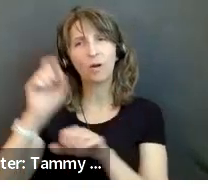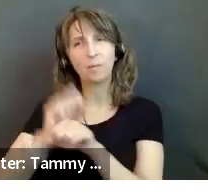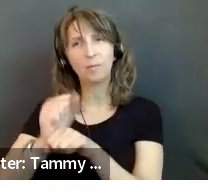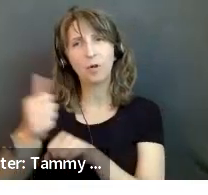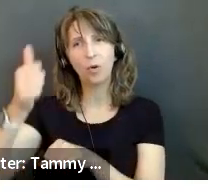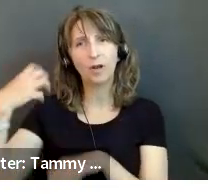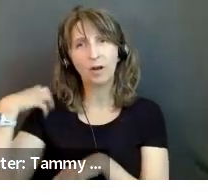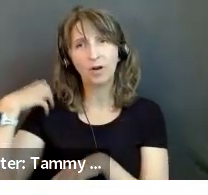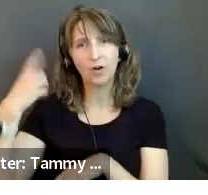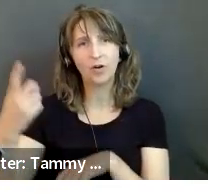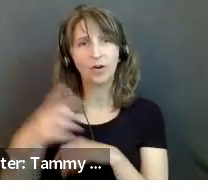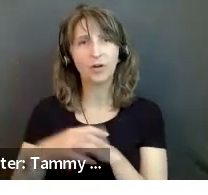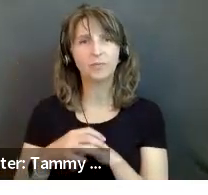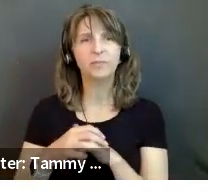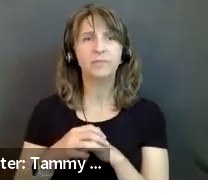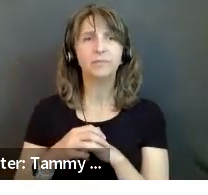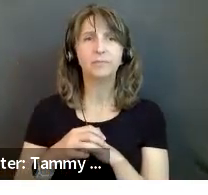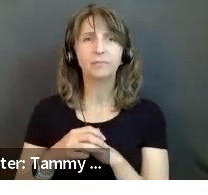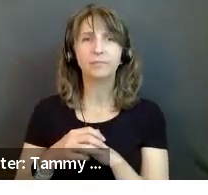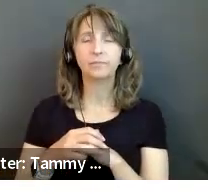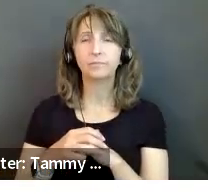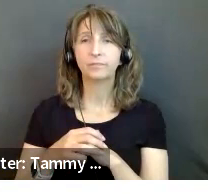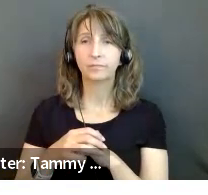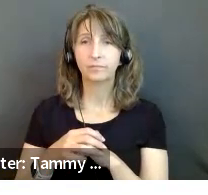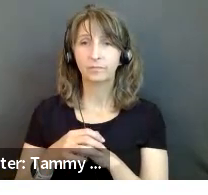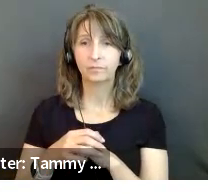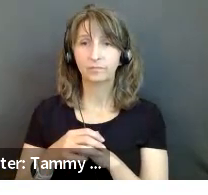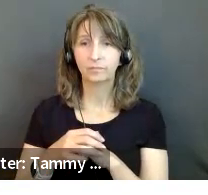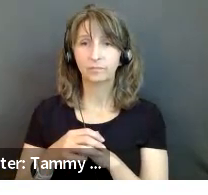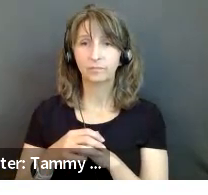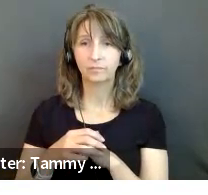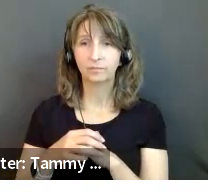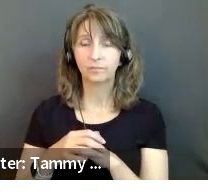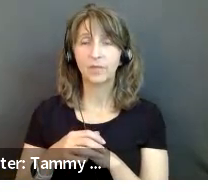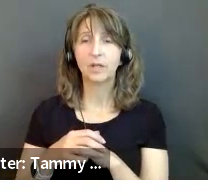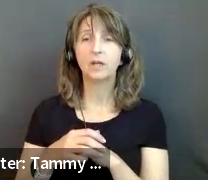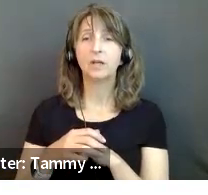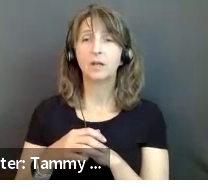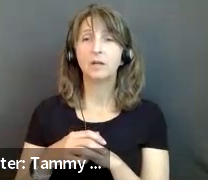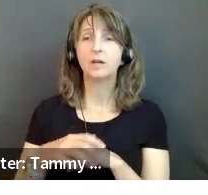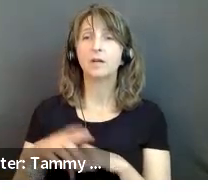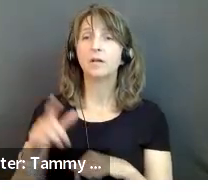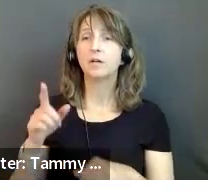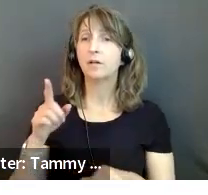And the subsidy. That the employer ranks, you know, needs to be realistic, in line with.